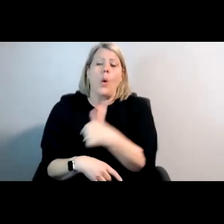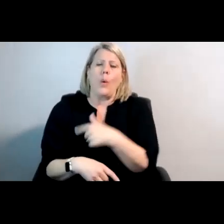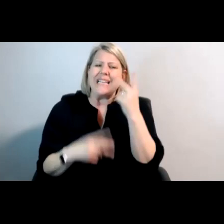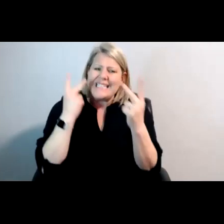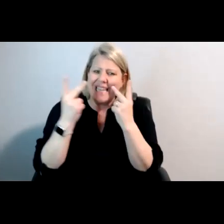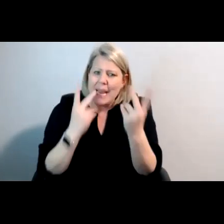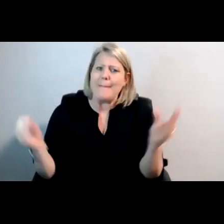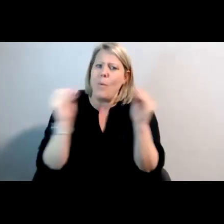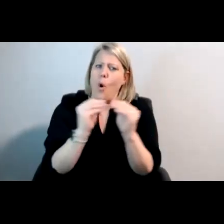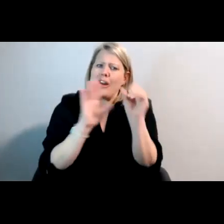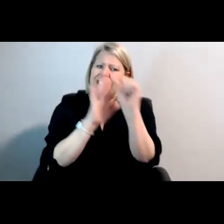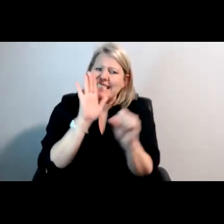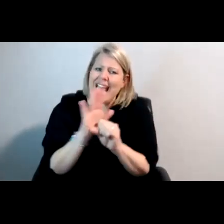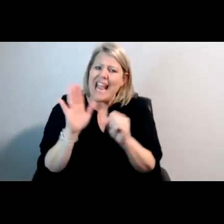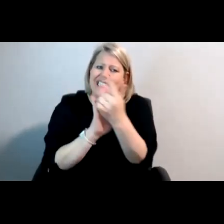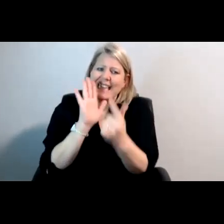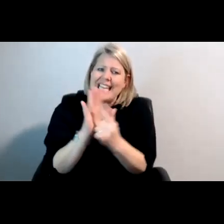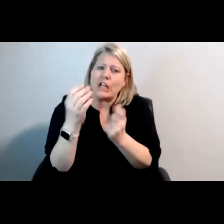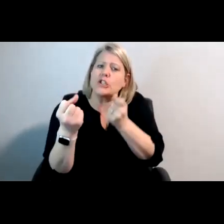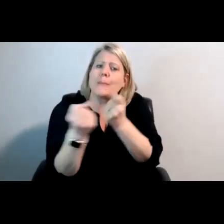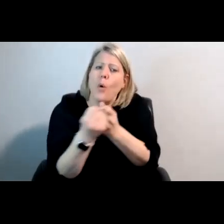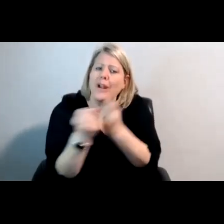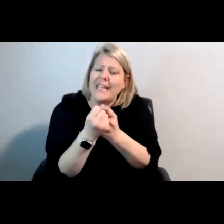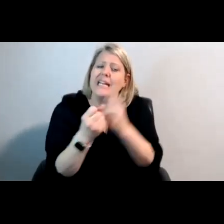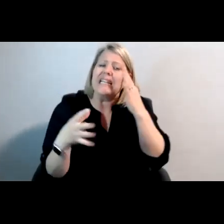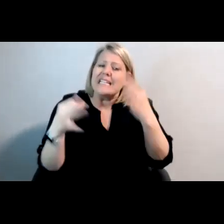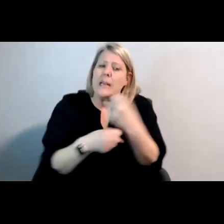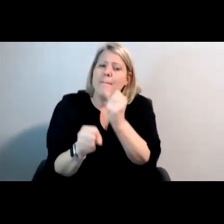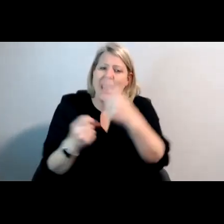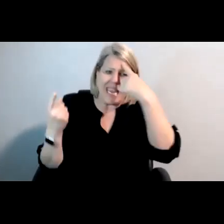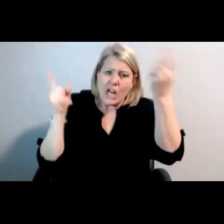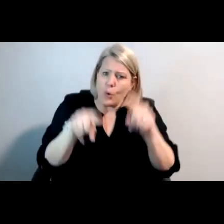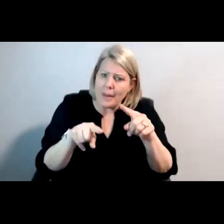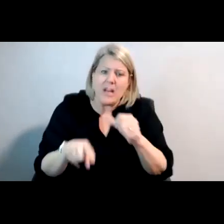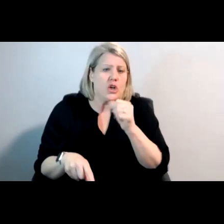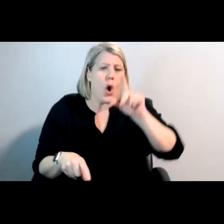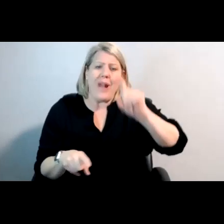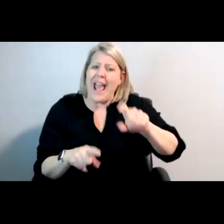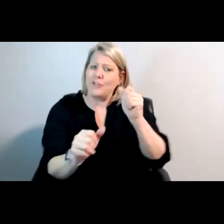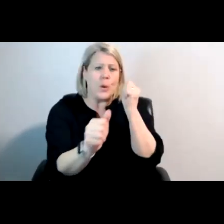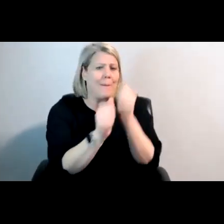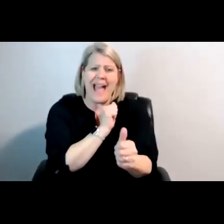of state statutory supported decision-making agreements. You don't have to pass a supported decision-making law